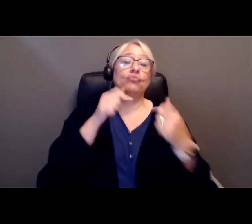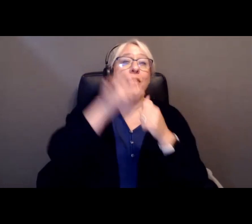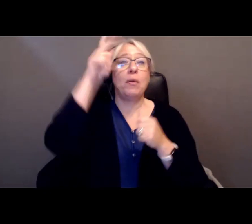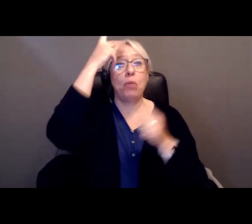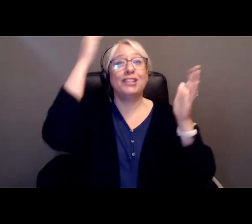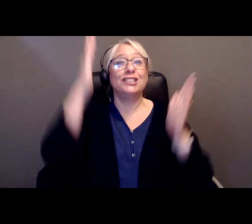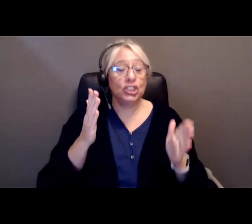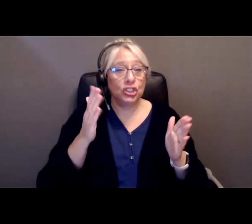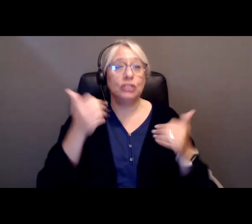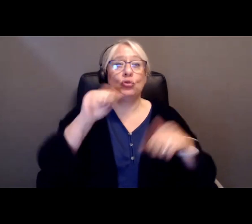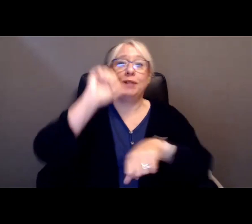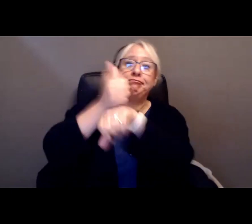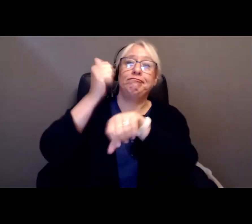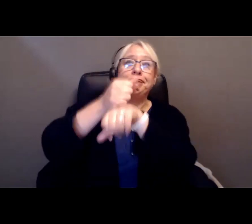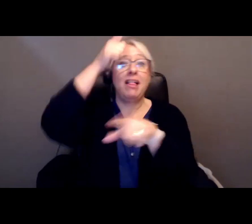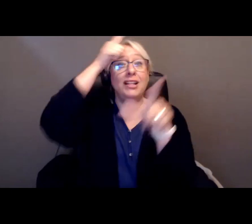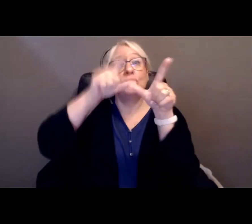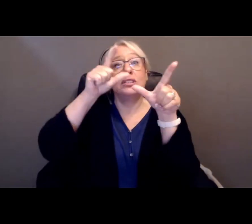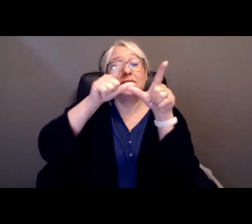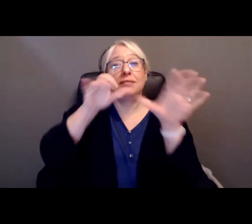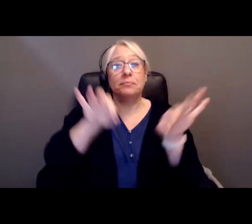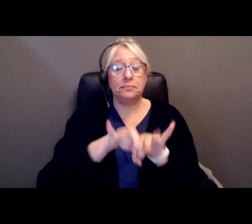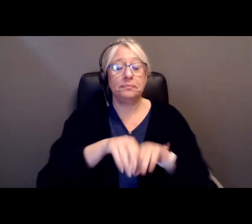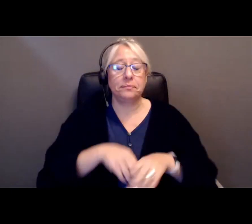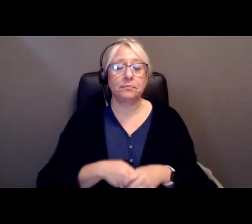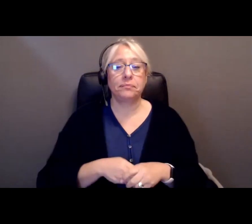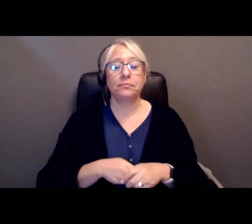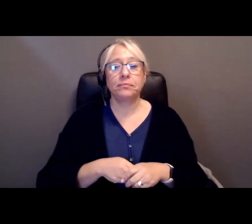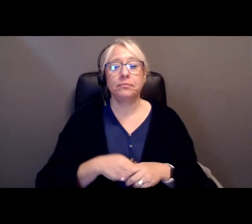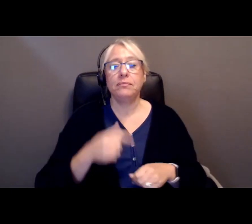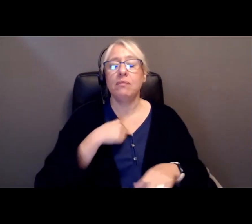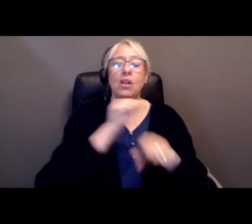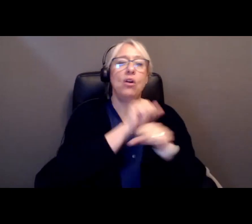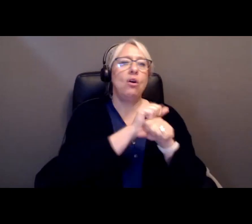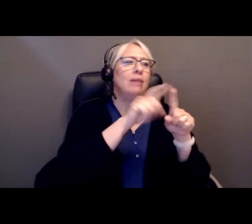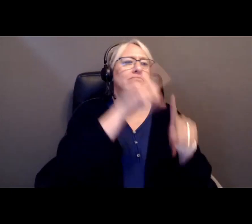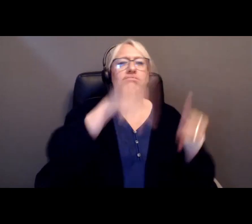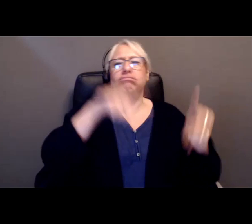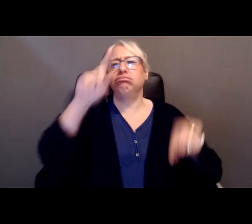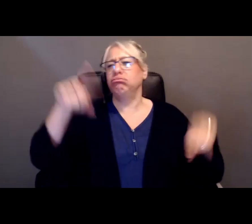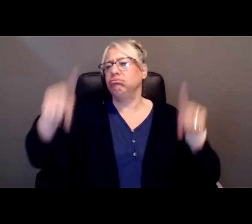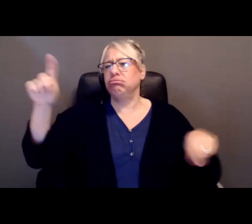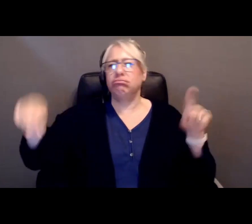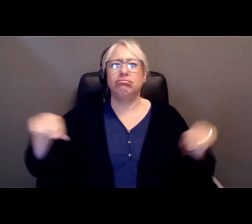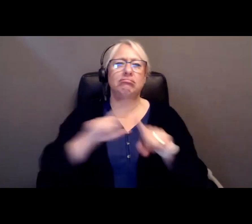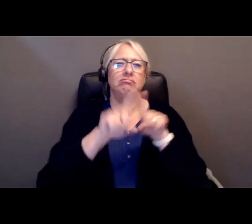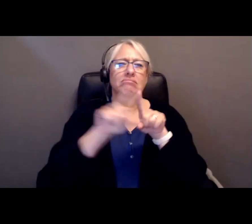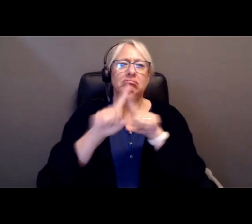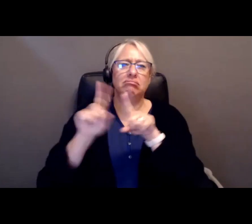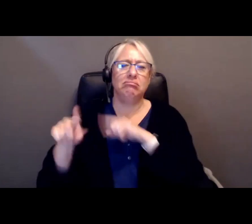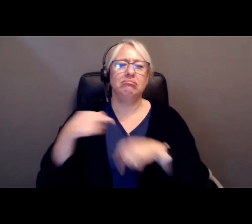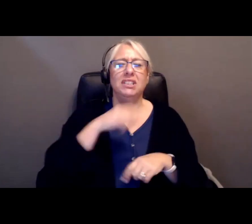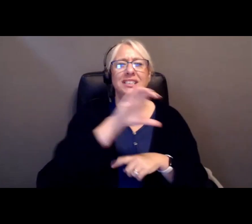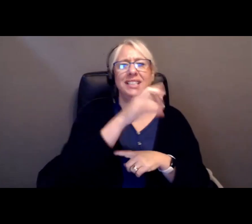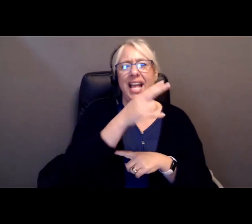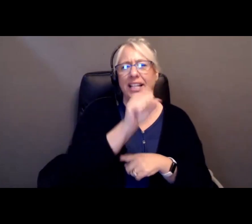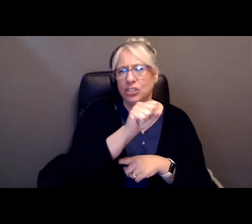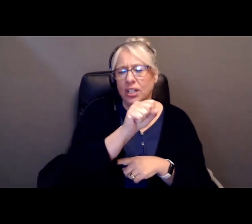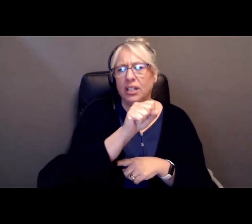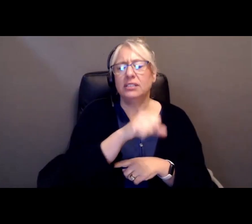legislation in place. I've worked in every gamut of the organization. I was at CHS for 22 years.